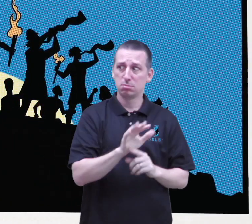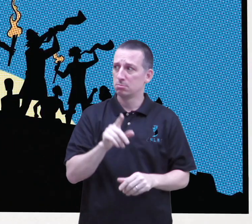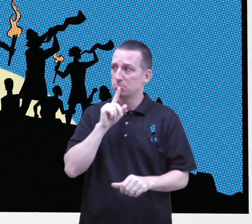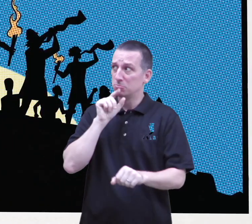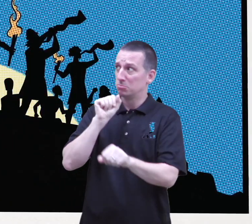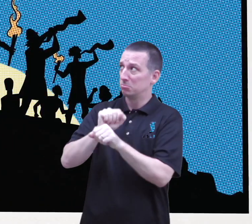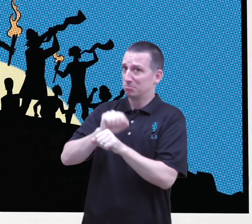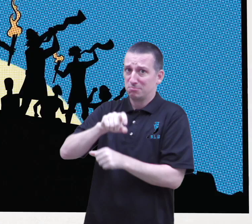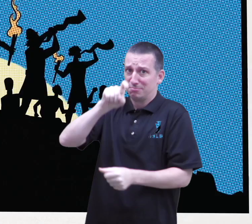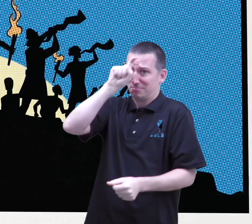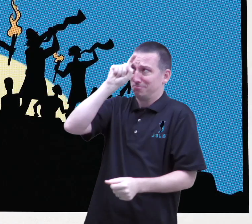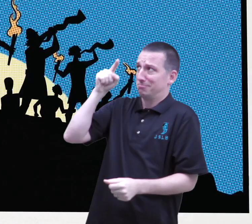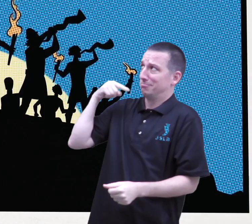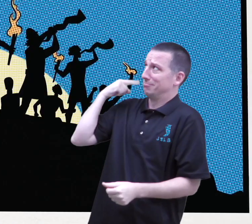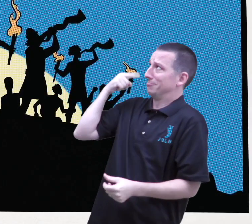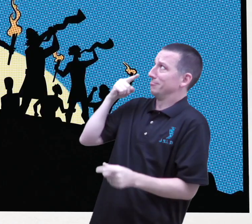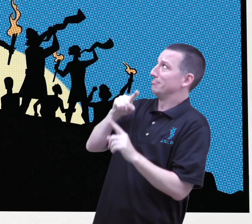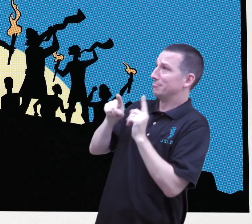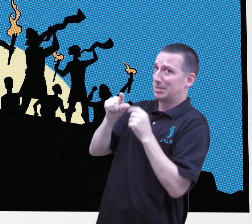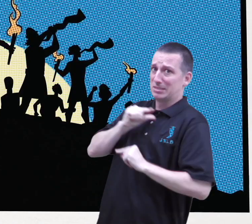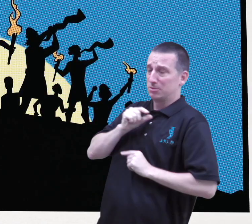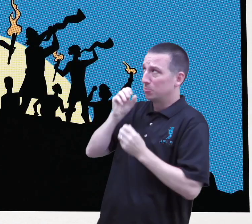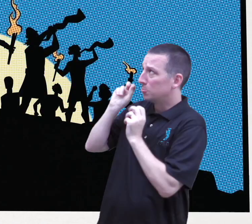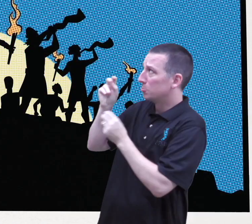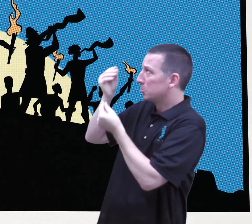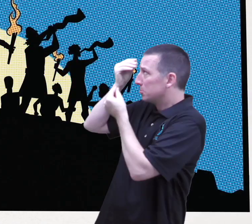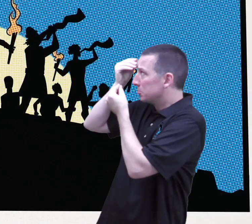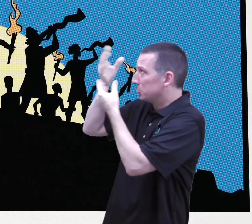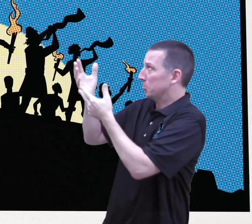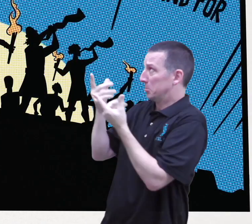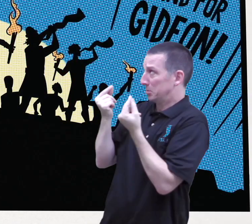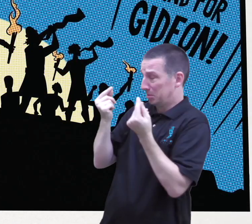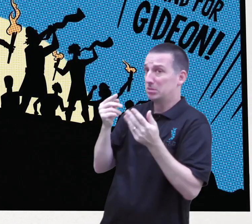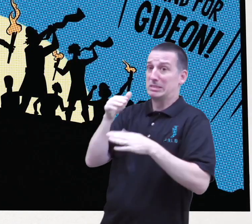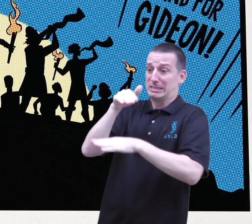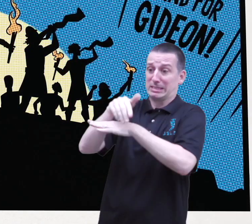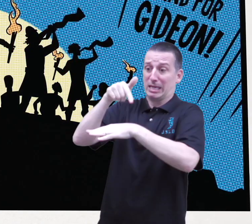surround the Midianites at night and make all this noise in the hills, which